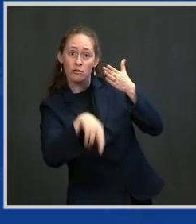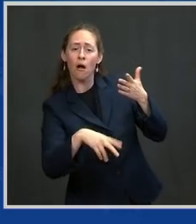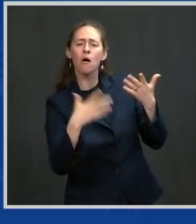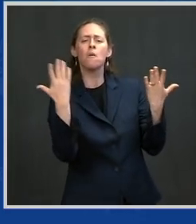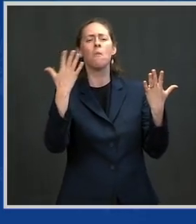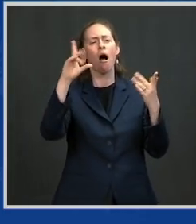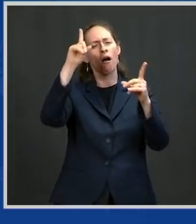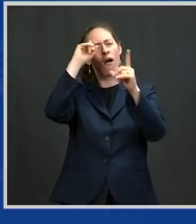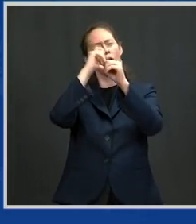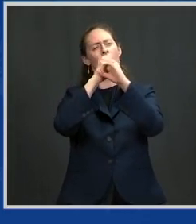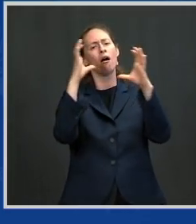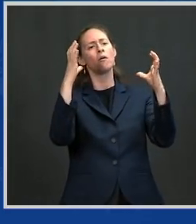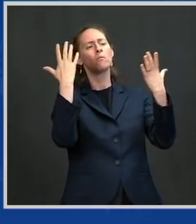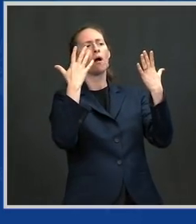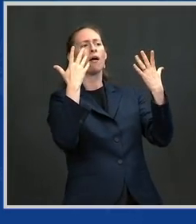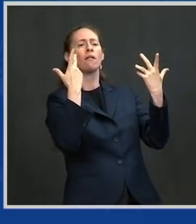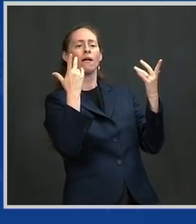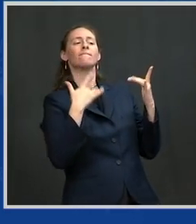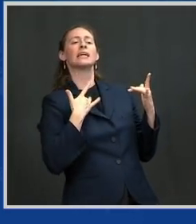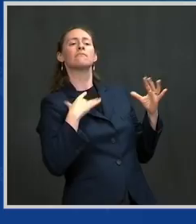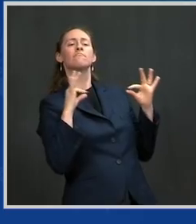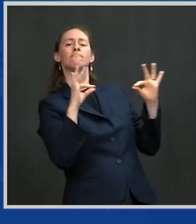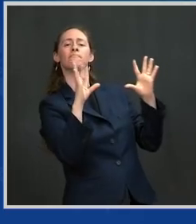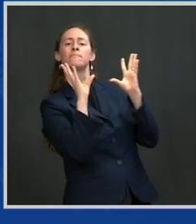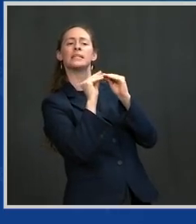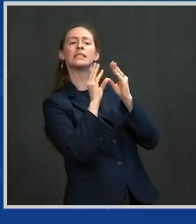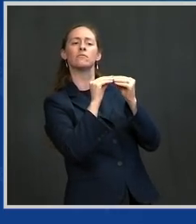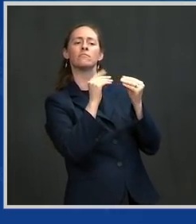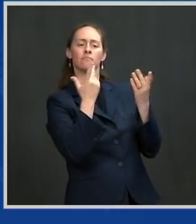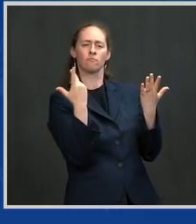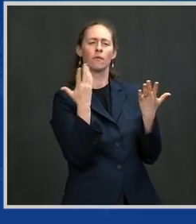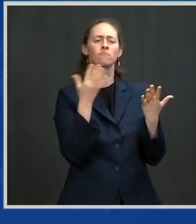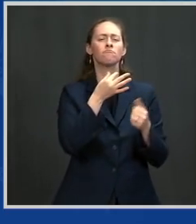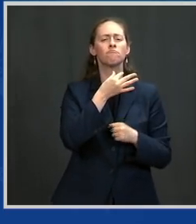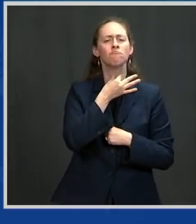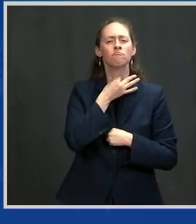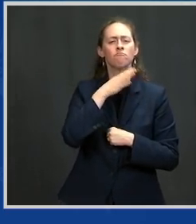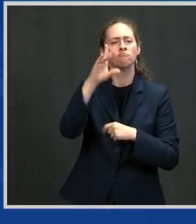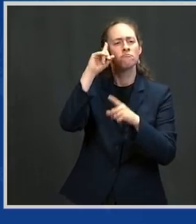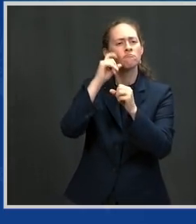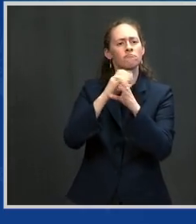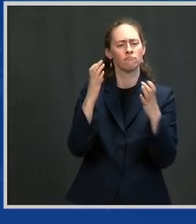you want Putin to make? And then, I'll just give you my follow-up right now. You've met Vladimir Putin before.